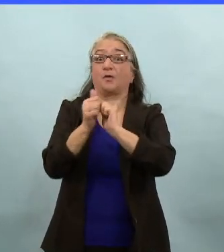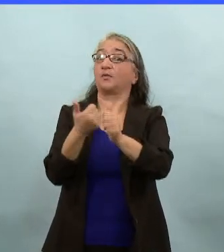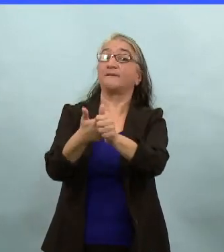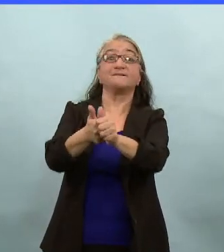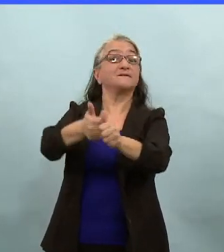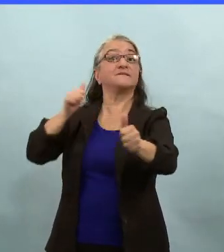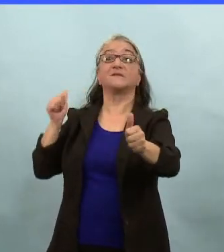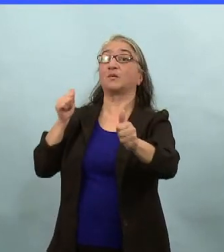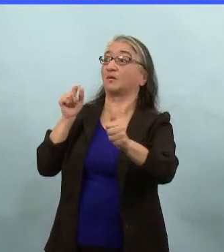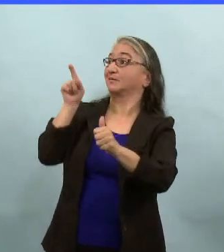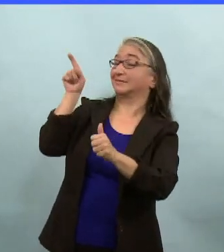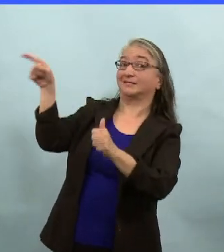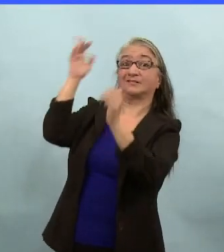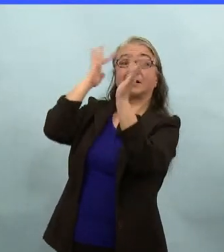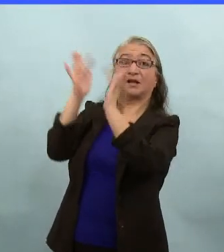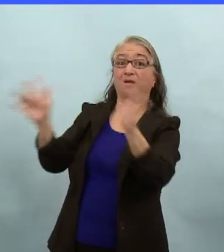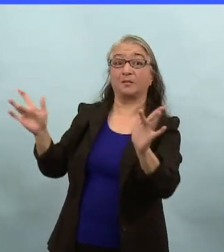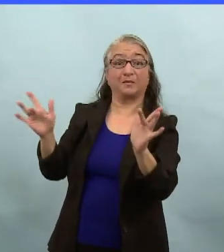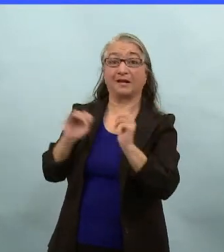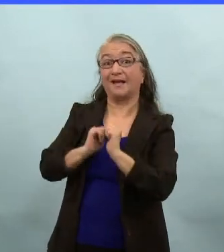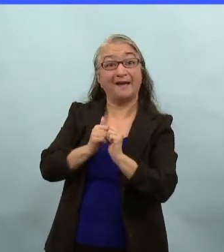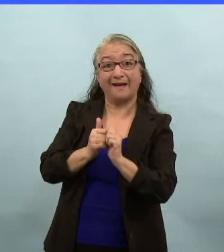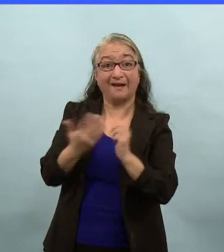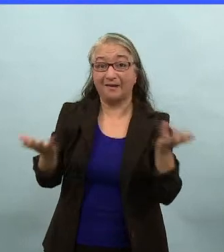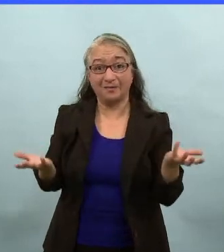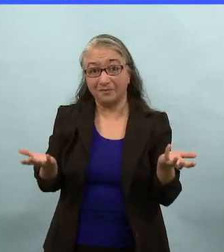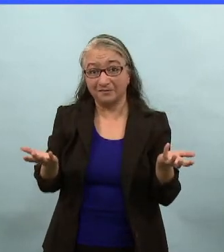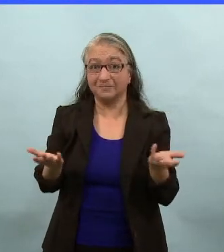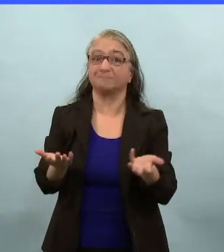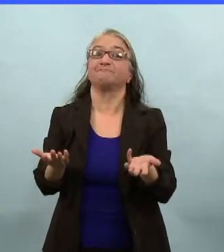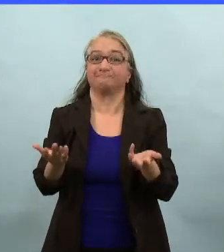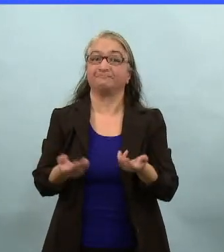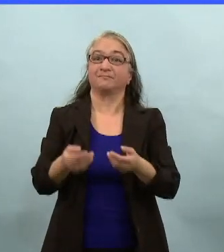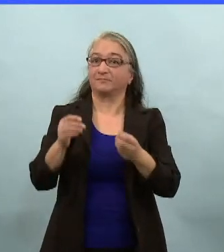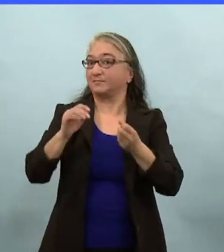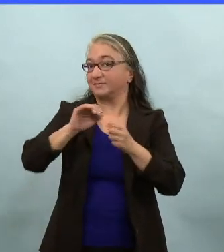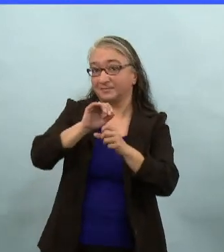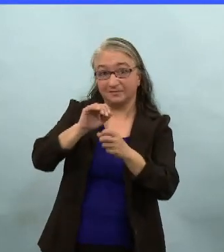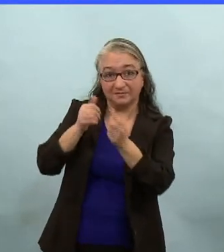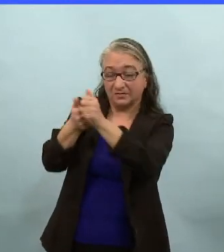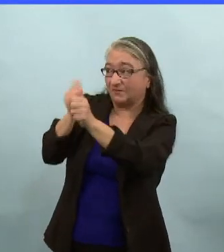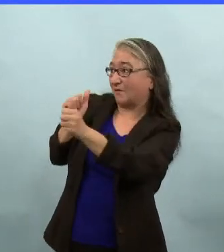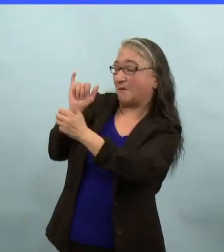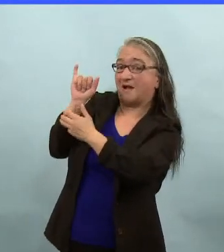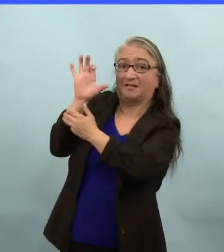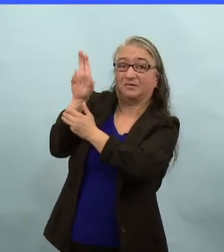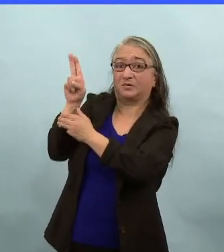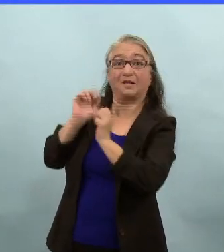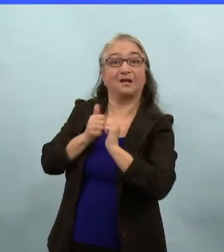and the way that you stay out of our hospitals and our icus is to recharge your immunity by getting